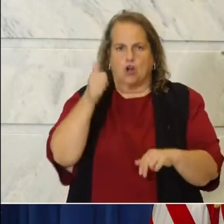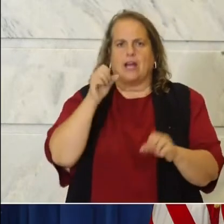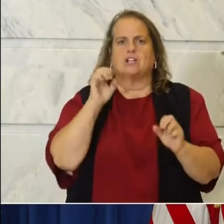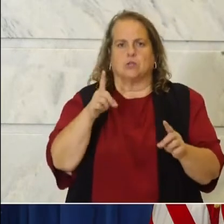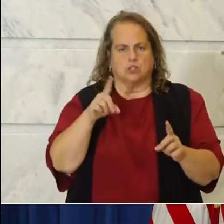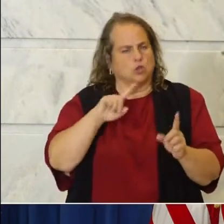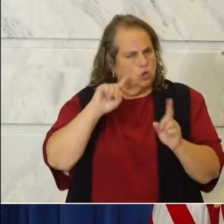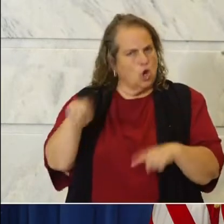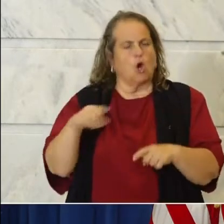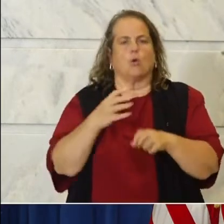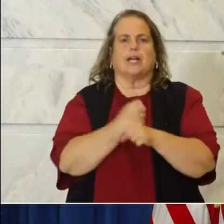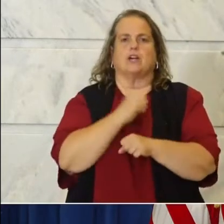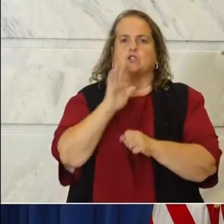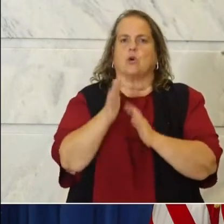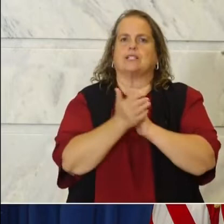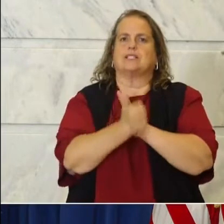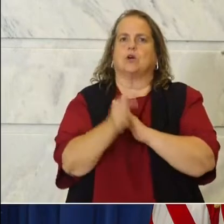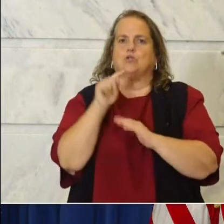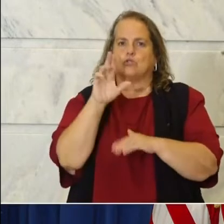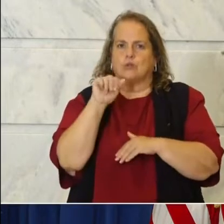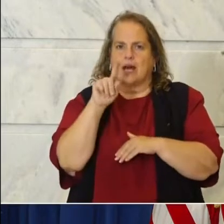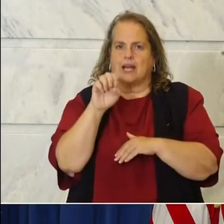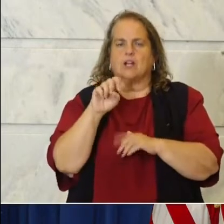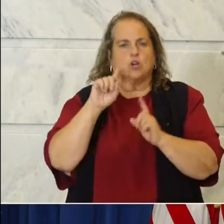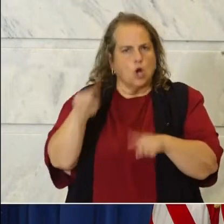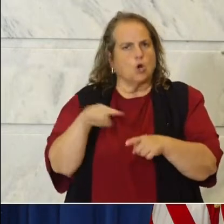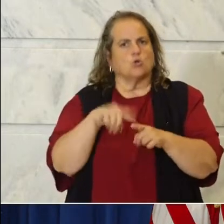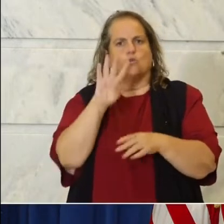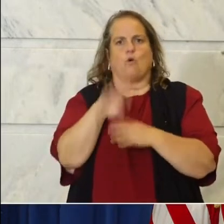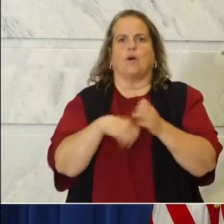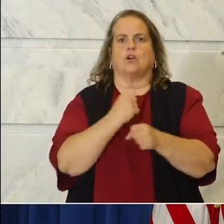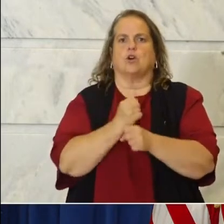that skilled trade. We need MAWR four year college graduates here in Kentucky.